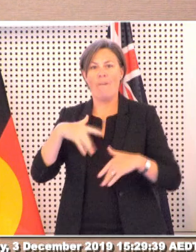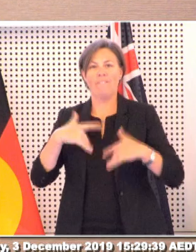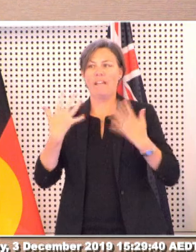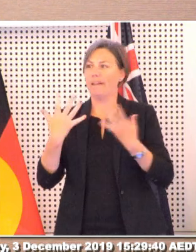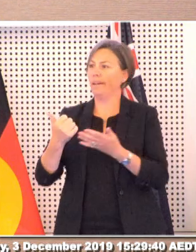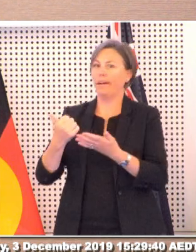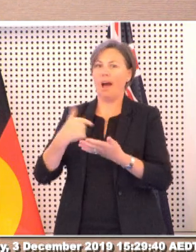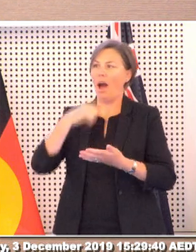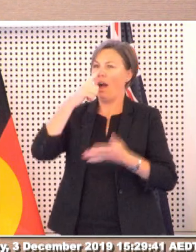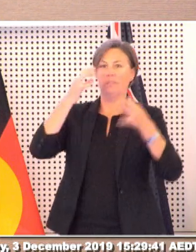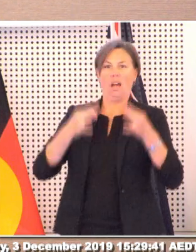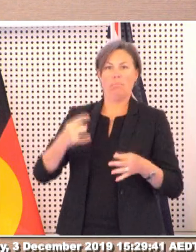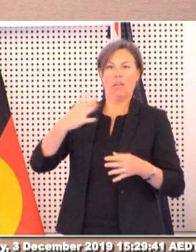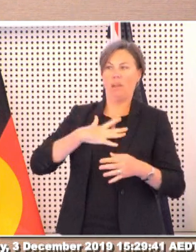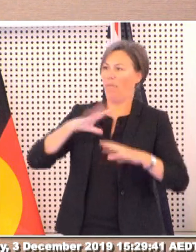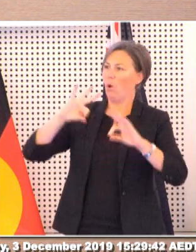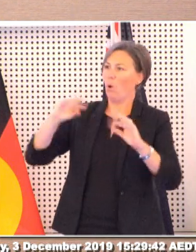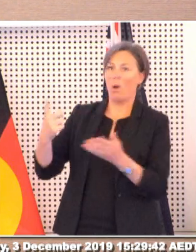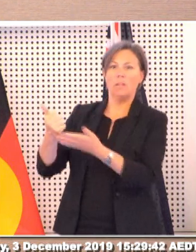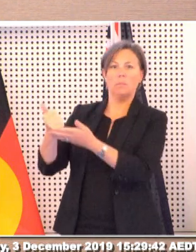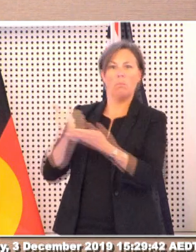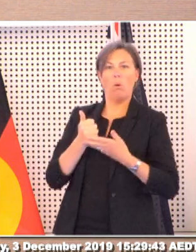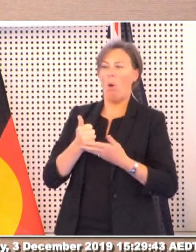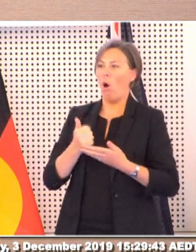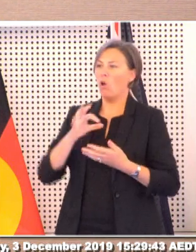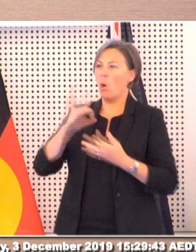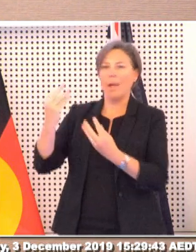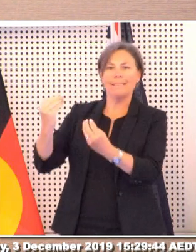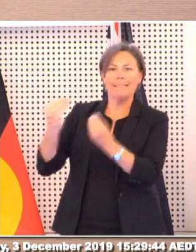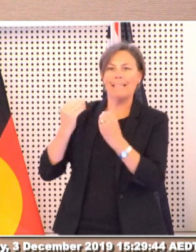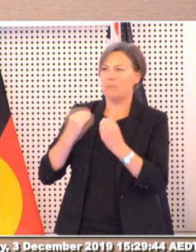They’re not – capacity isn’t – isn’t being built in them.